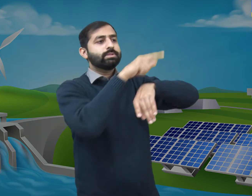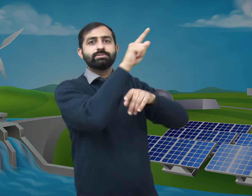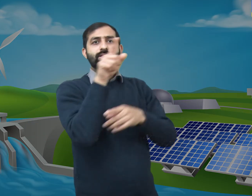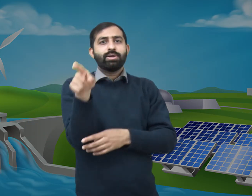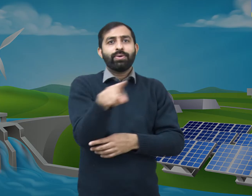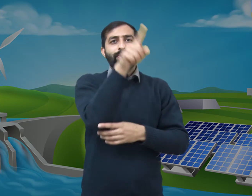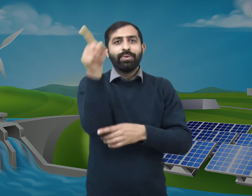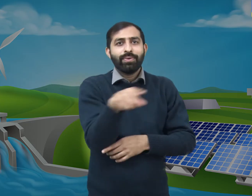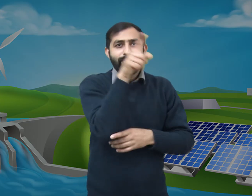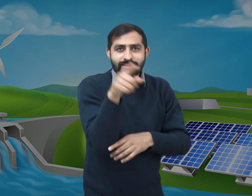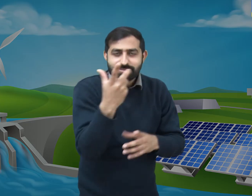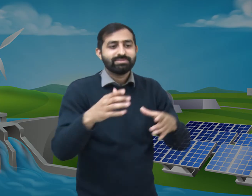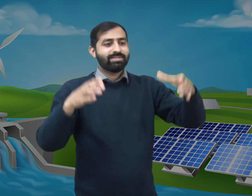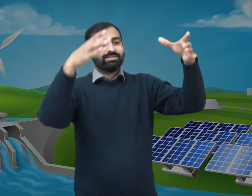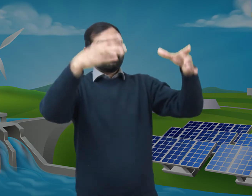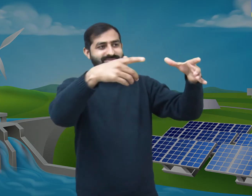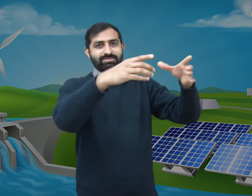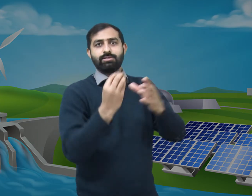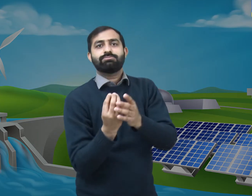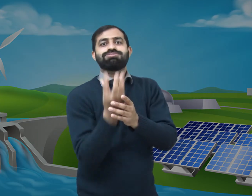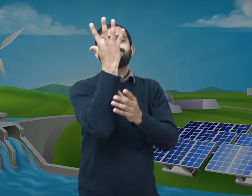The steam travels through more pipes through the turbine,